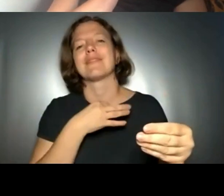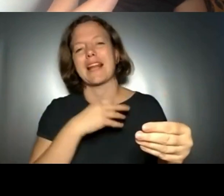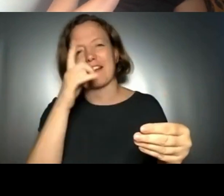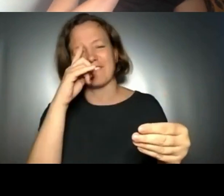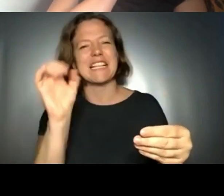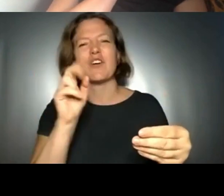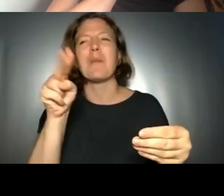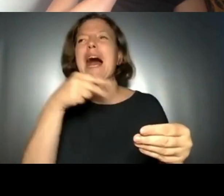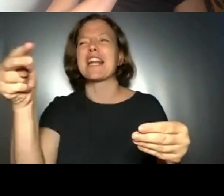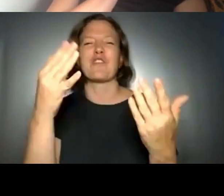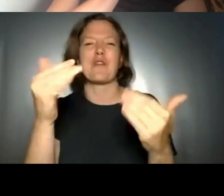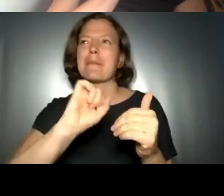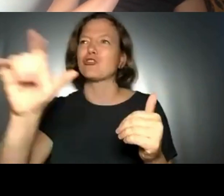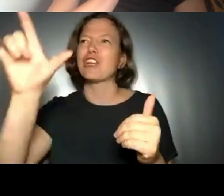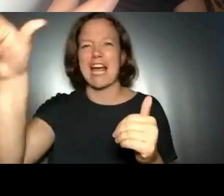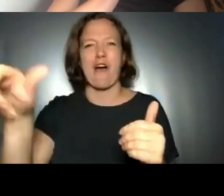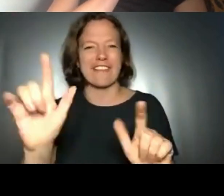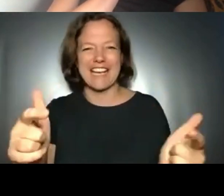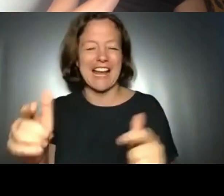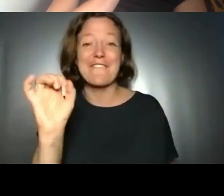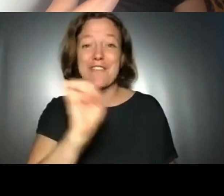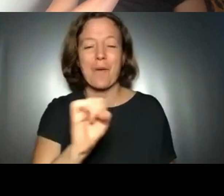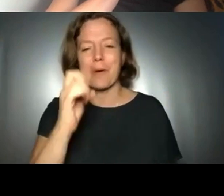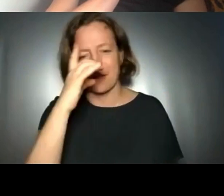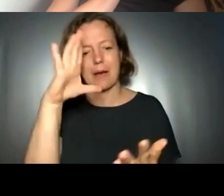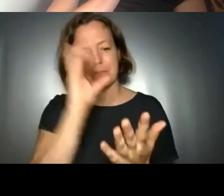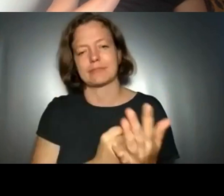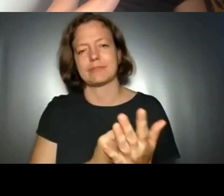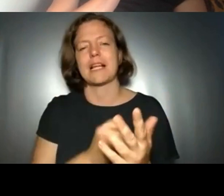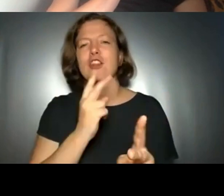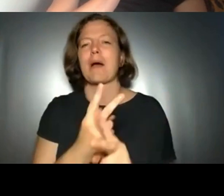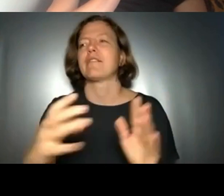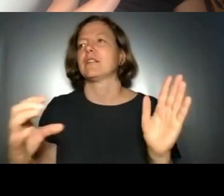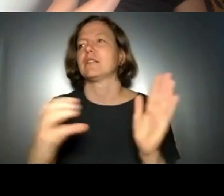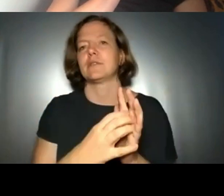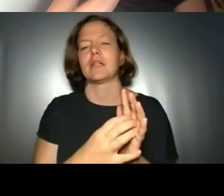Because usually they say something like: "Come work with me.